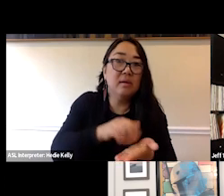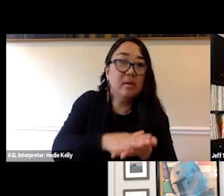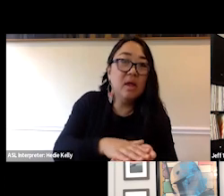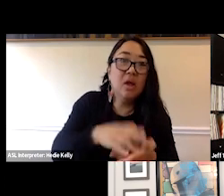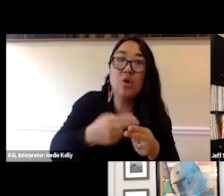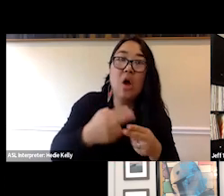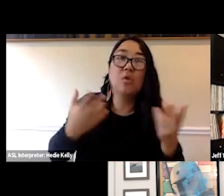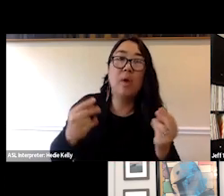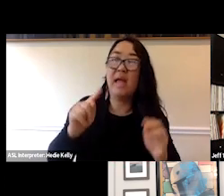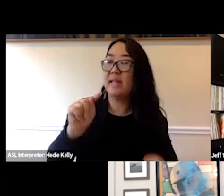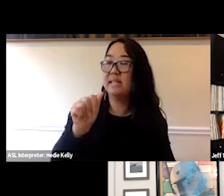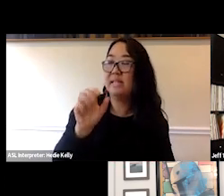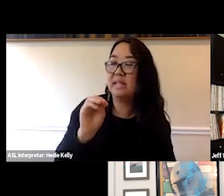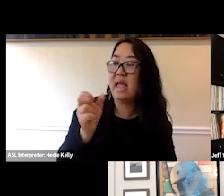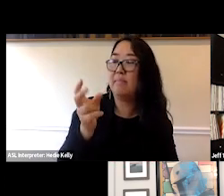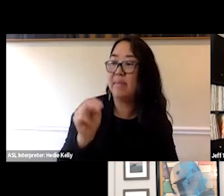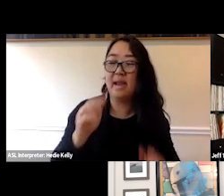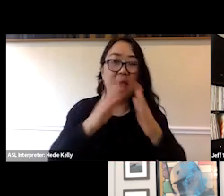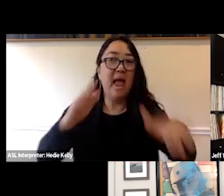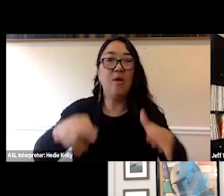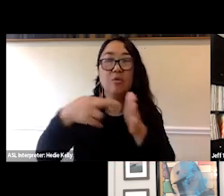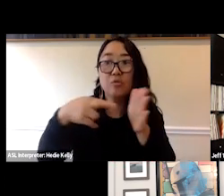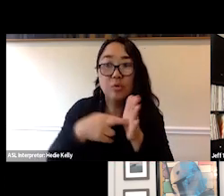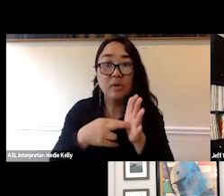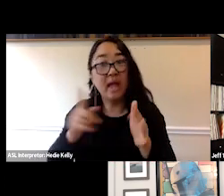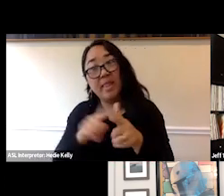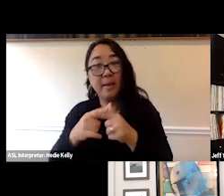and we refer back to it, we add to it, we modify it.